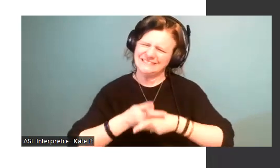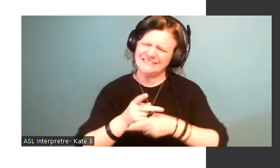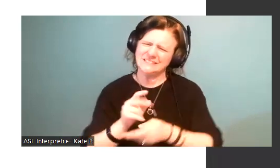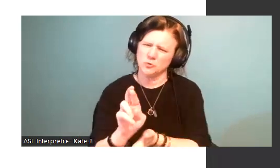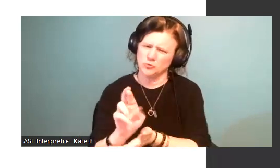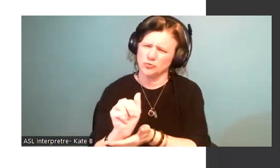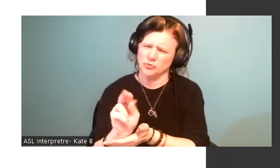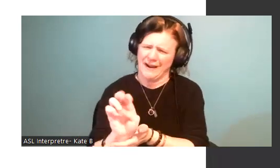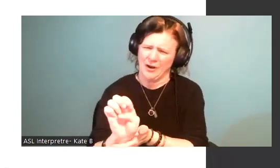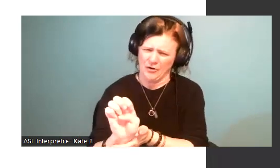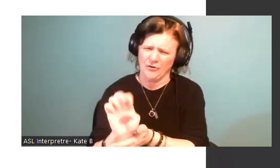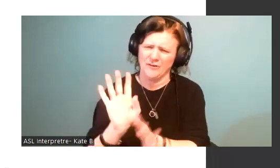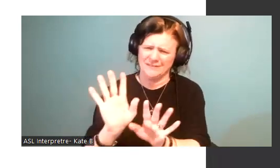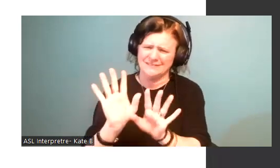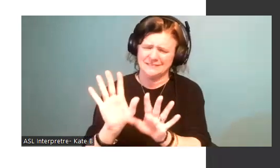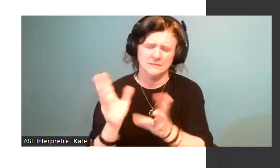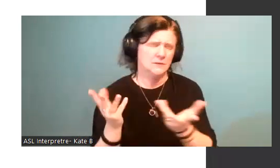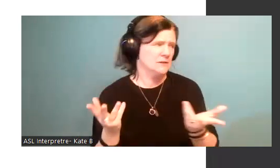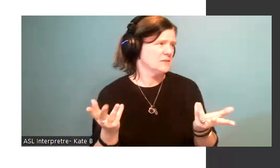and polite. Polite will wait until after the screen